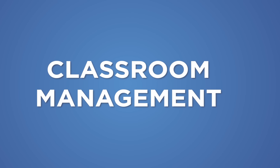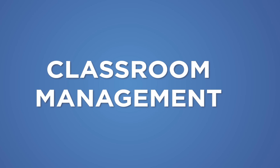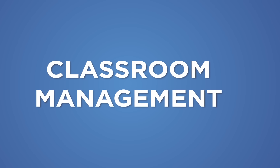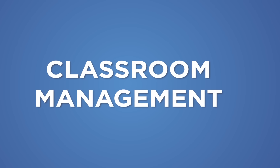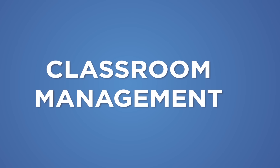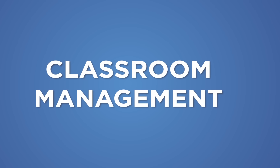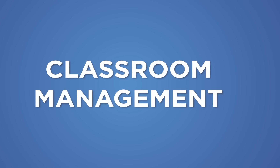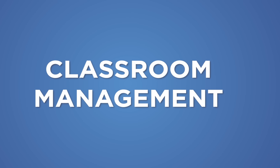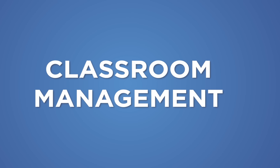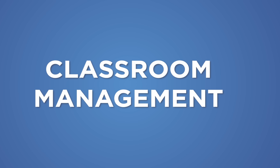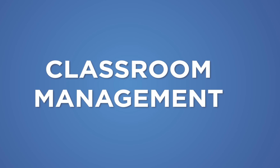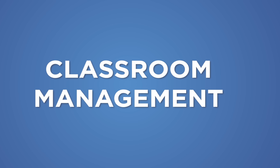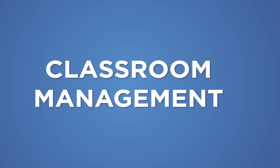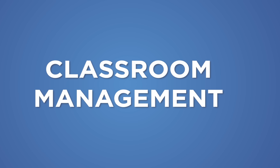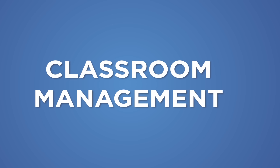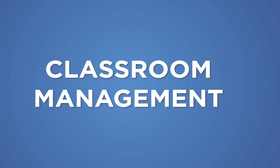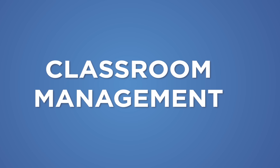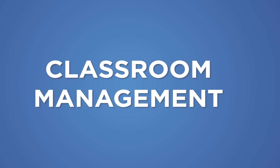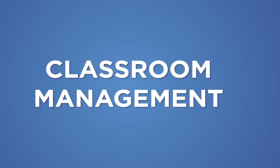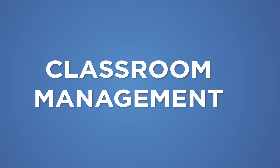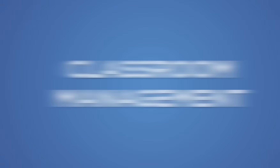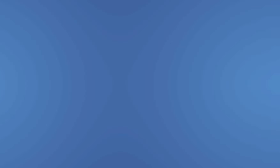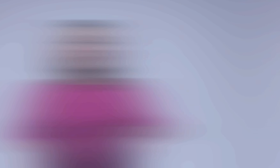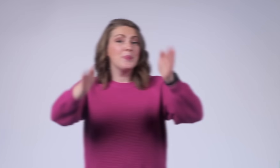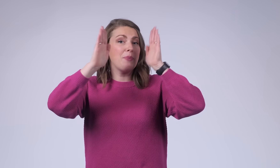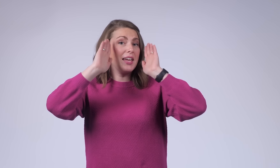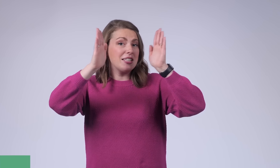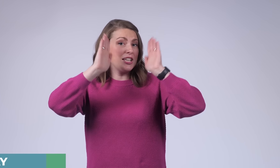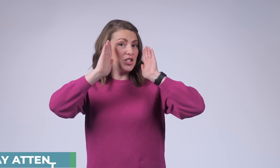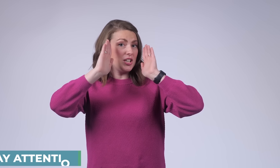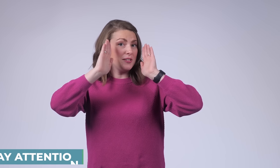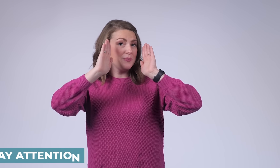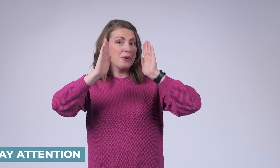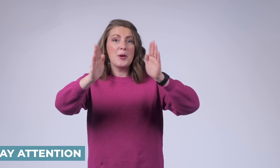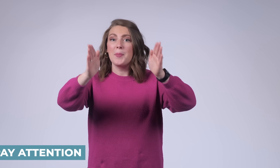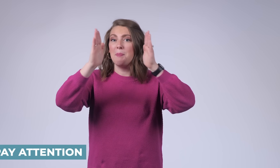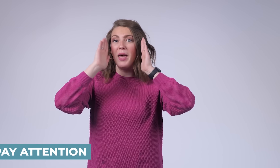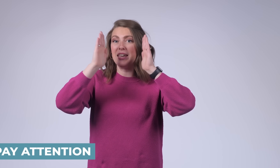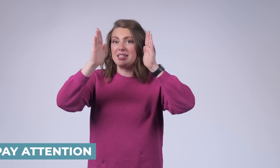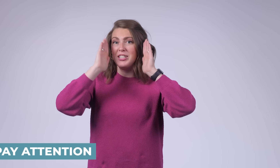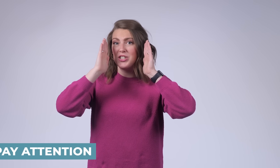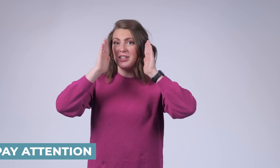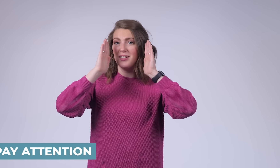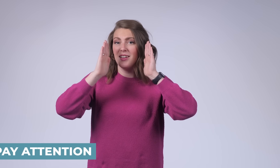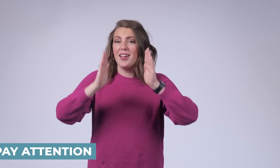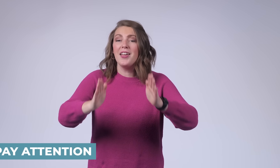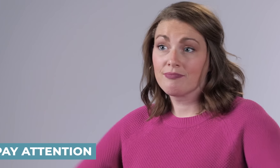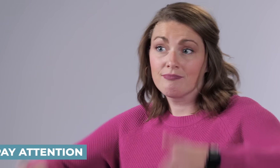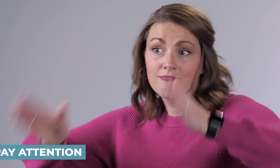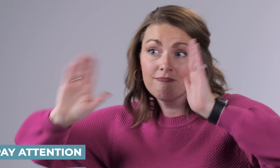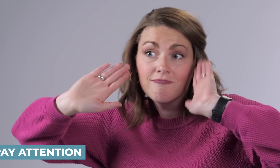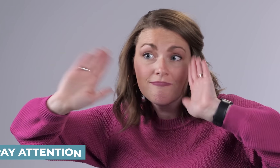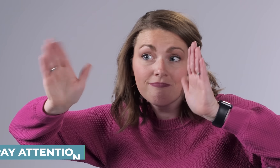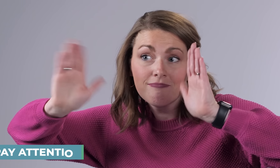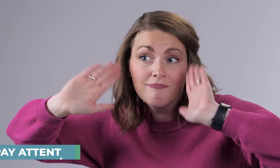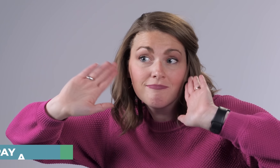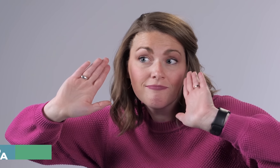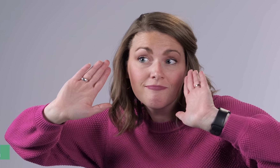you're going to learn signs for classroom management. Pay attention. Pay attention. Think of horse blinders.